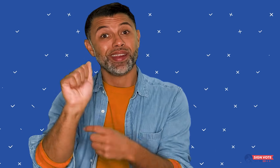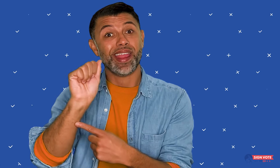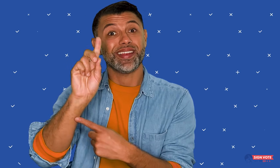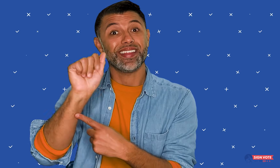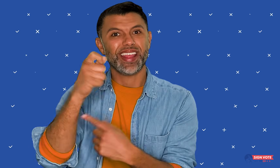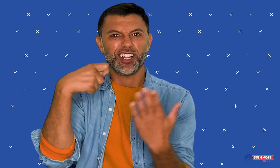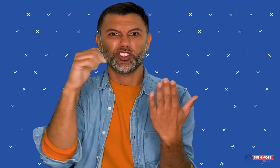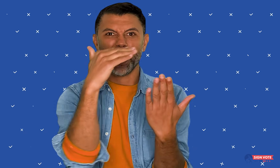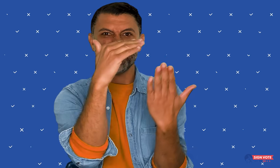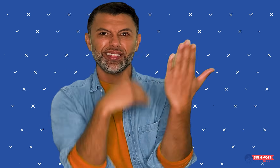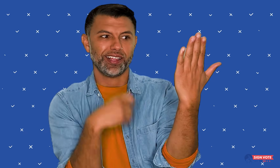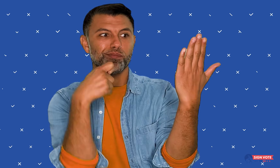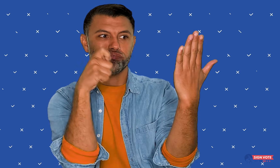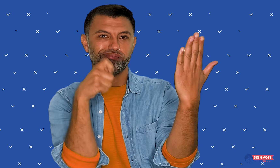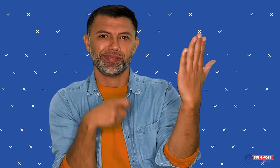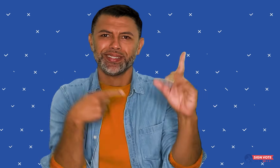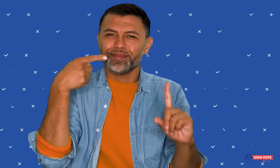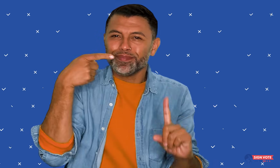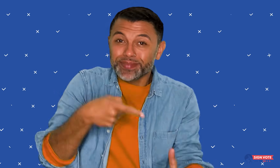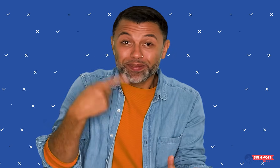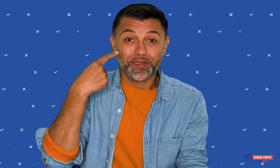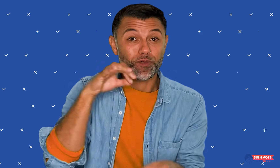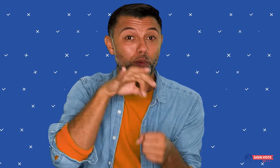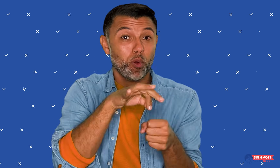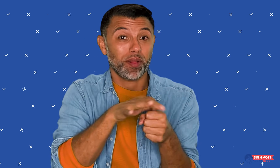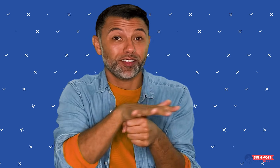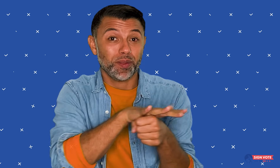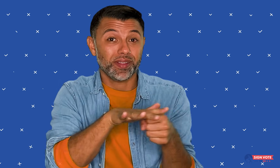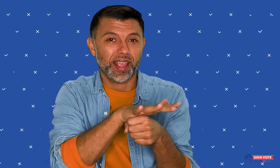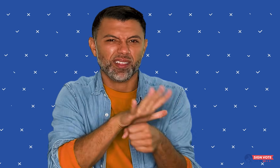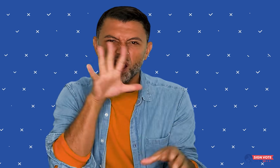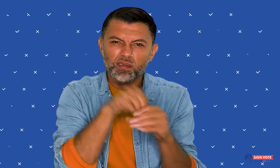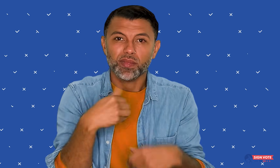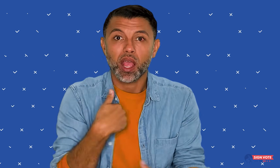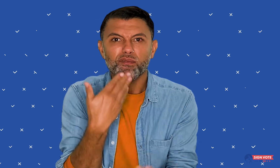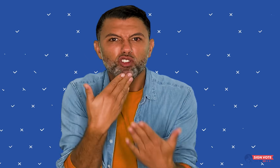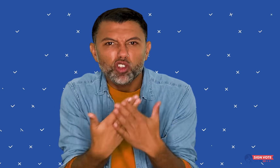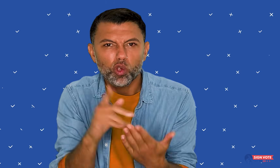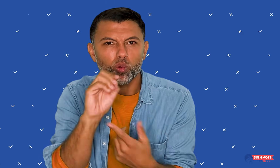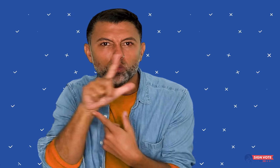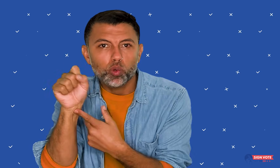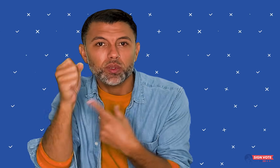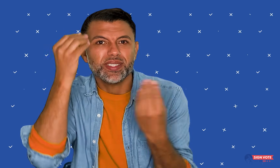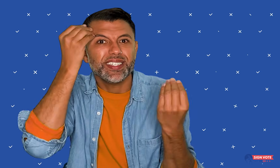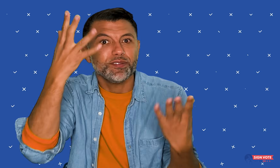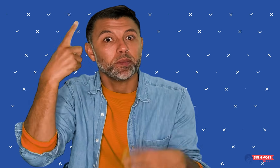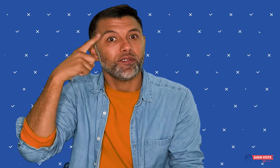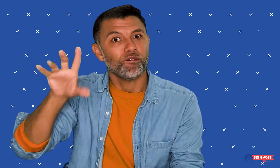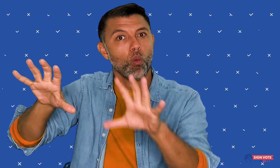made an ADA checklist for polling places. It has some good tools and information